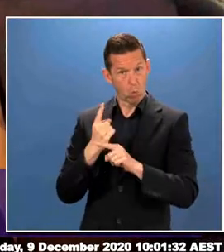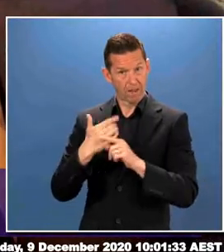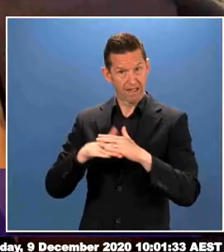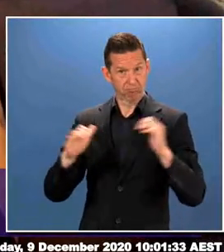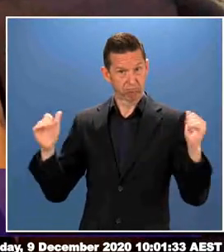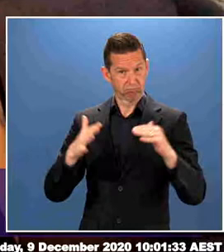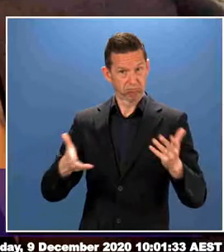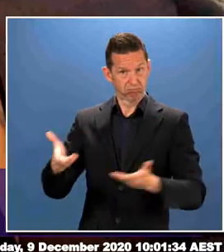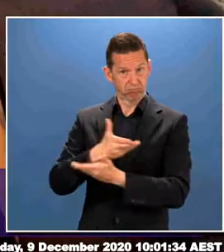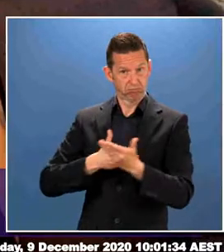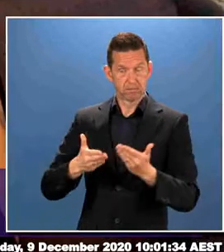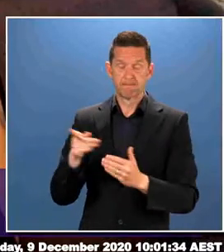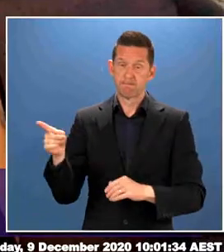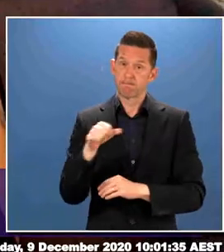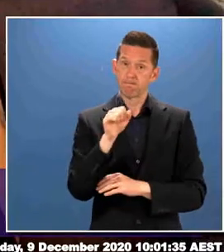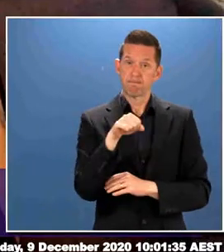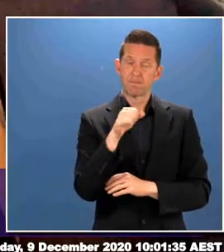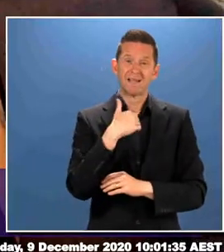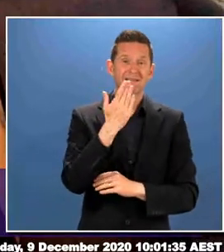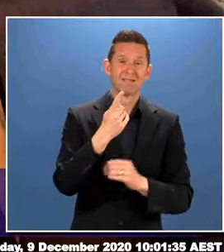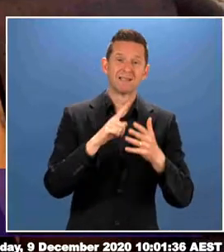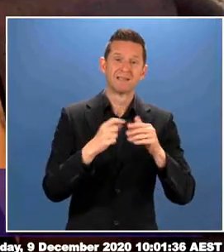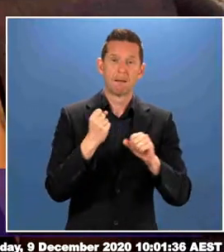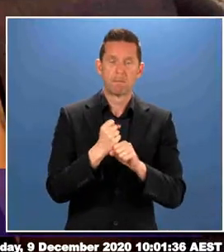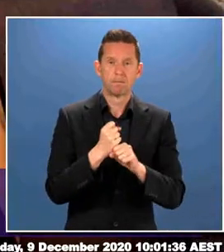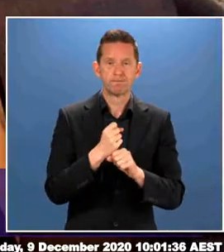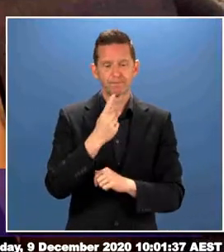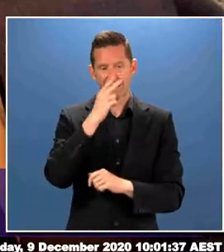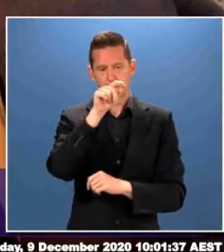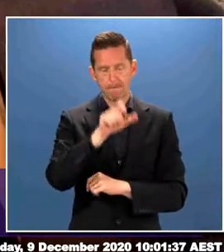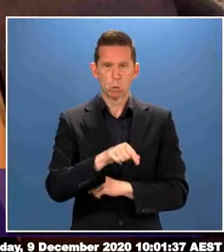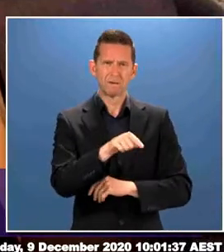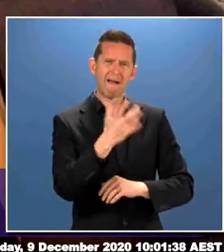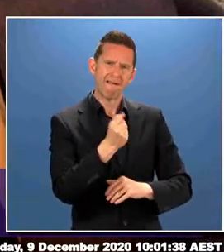One example is a young person who shared their experience of doing free